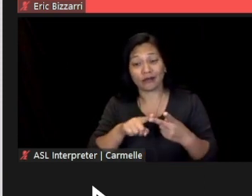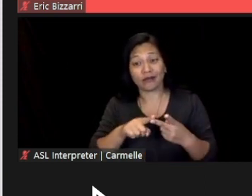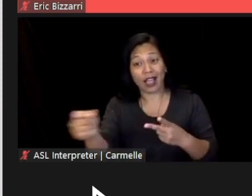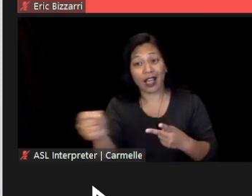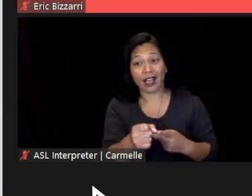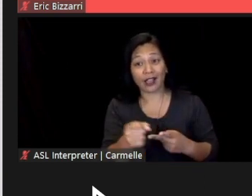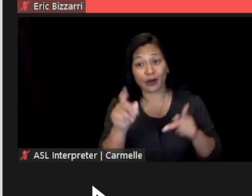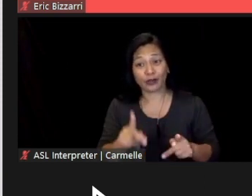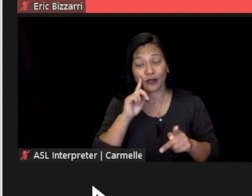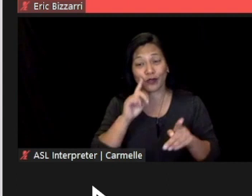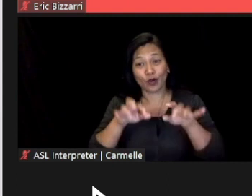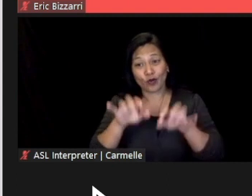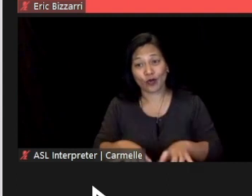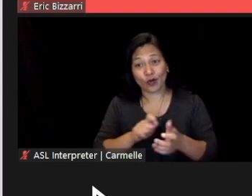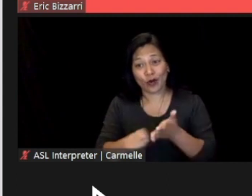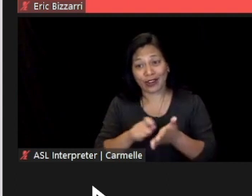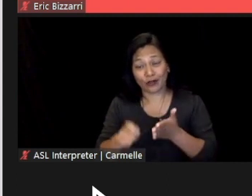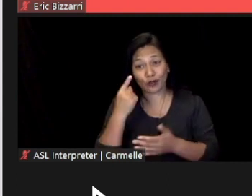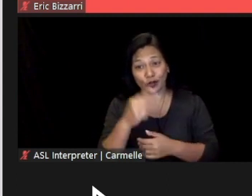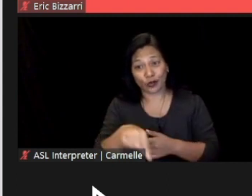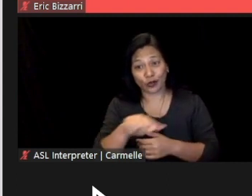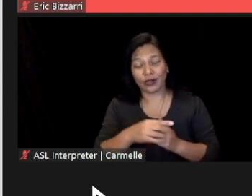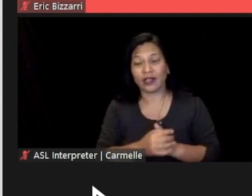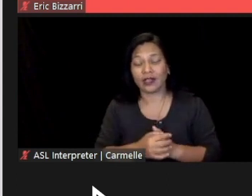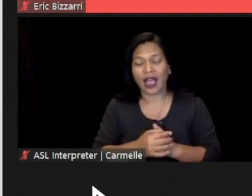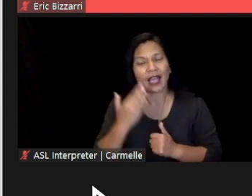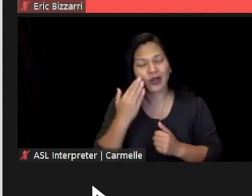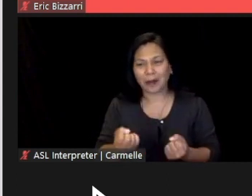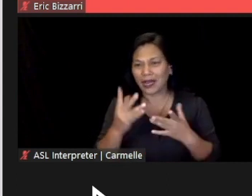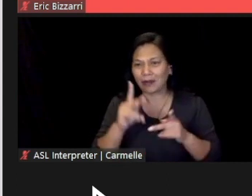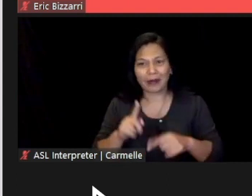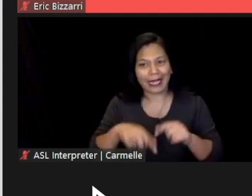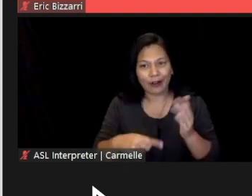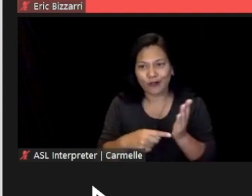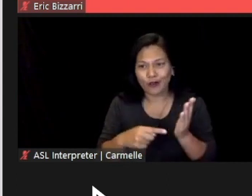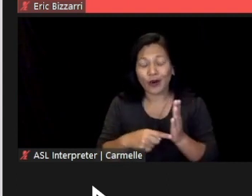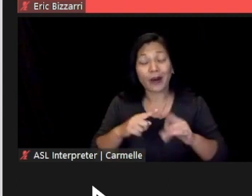I know not everyone's in a position to hire a person, but in terms of the risk and the reward, how much